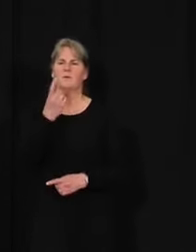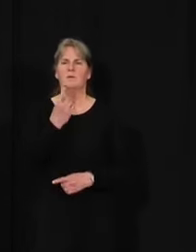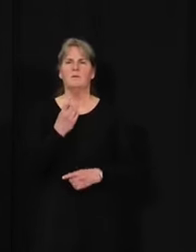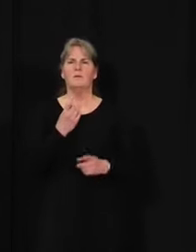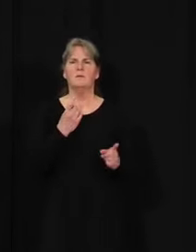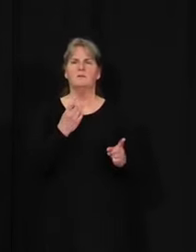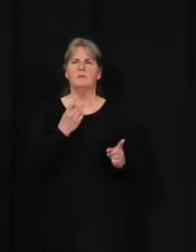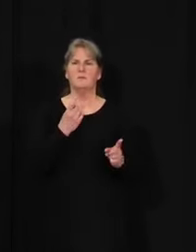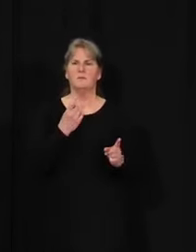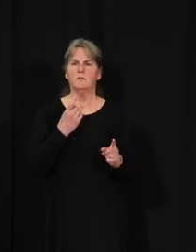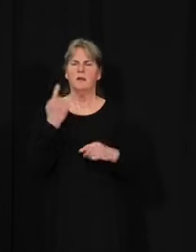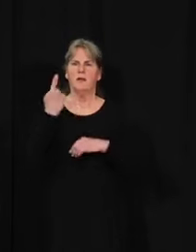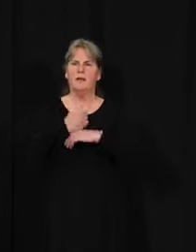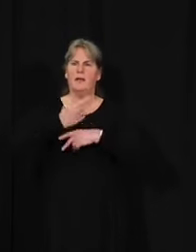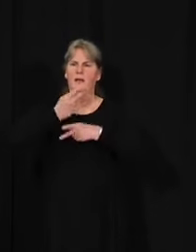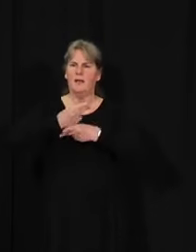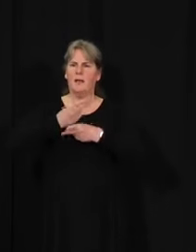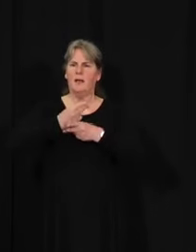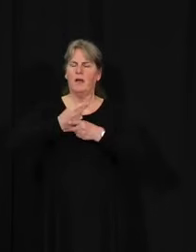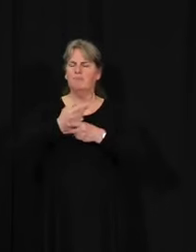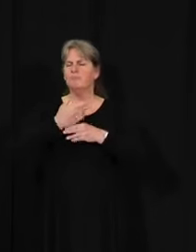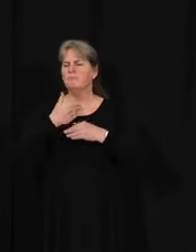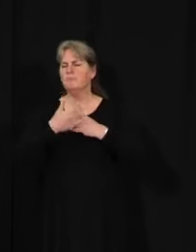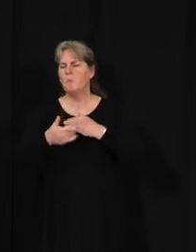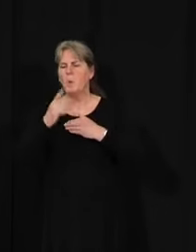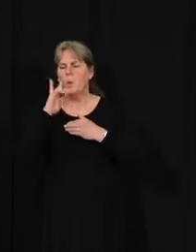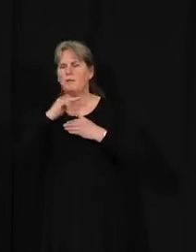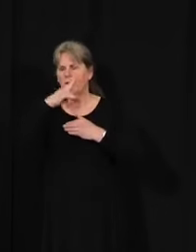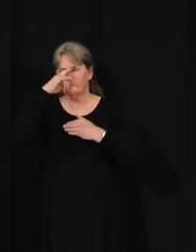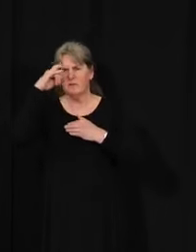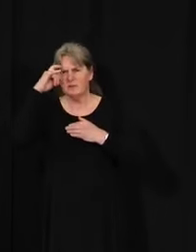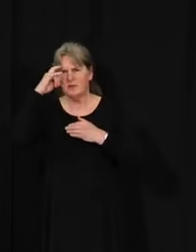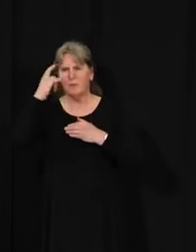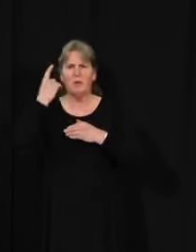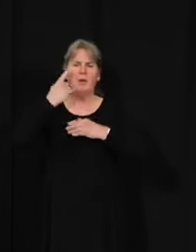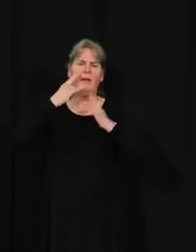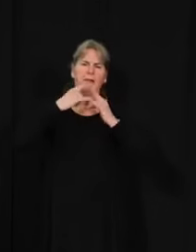The question was about daycares and the plans for daycares for the summer and for camps.